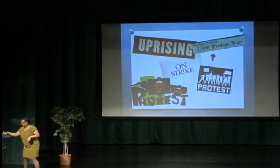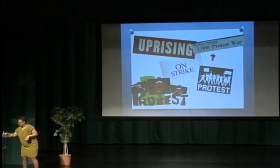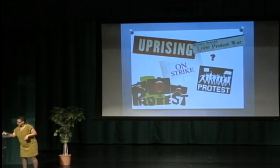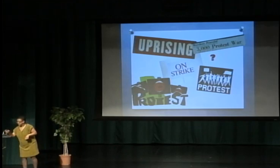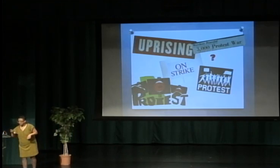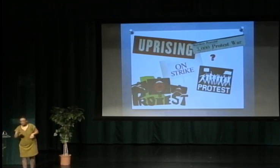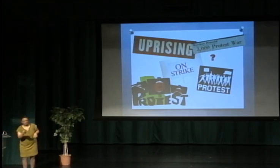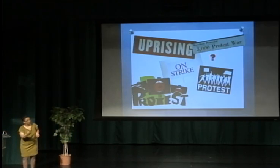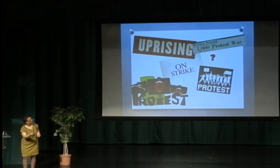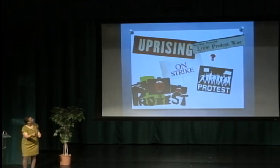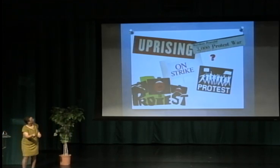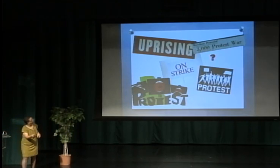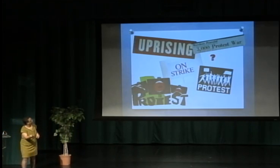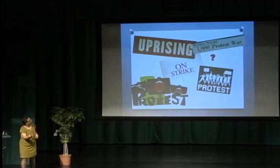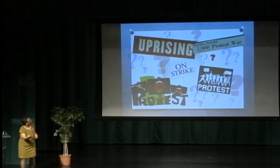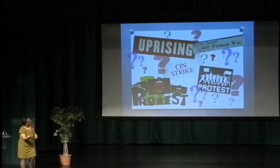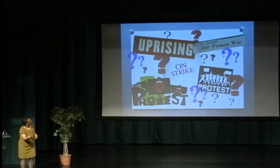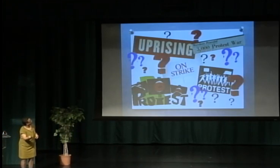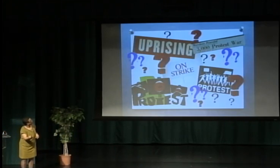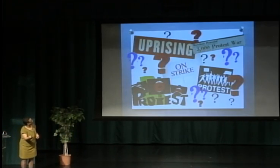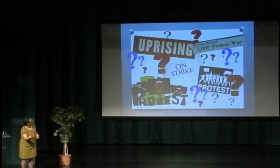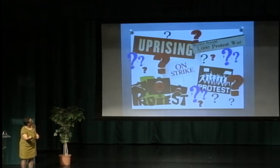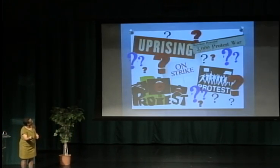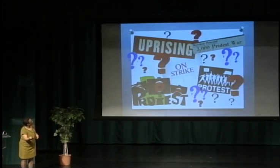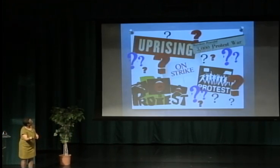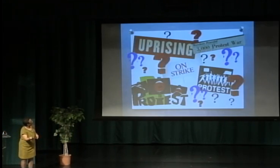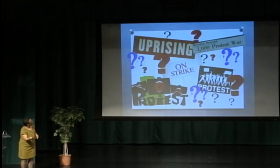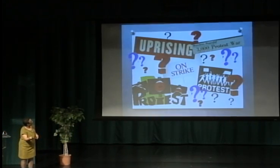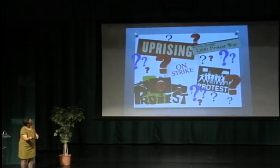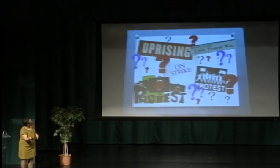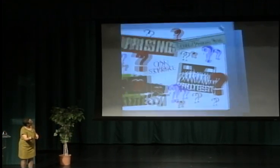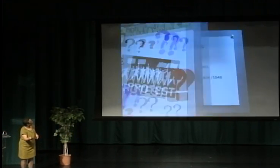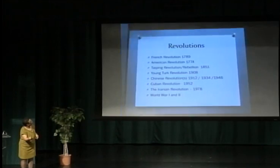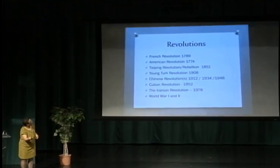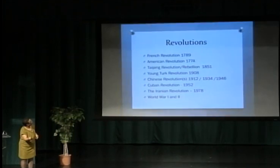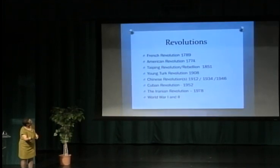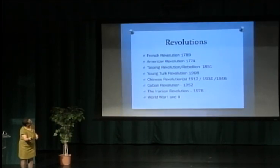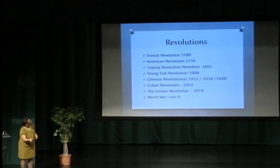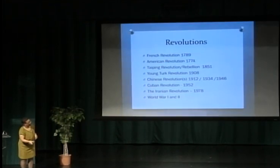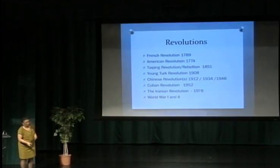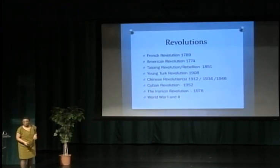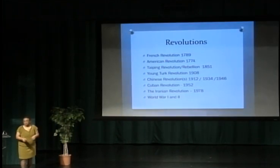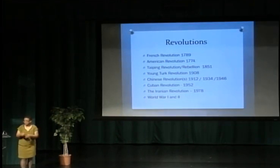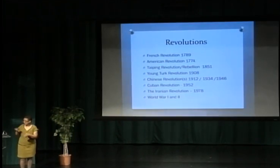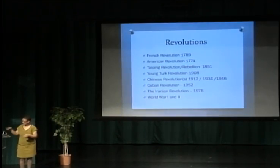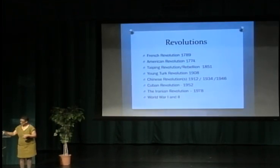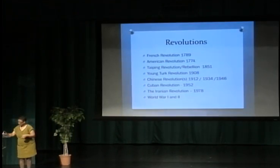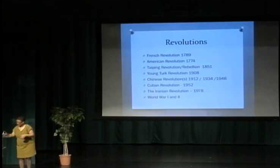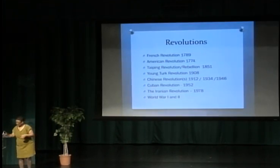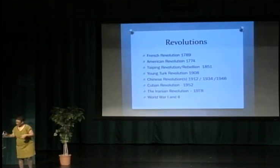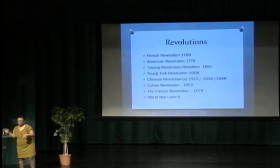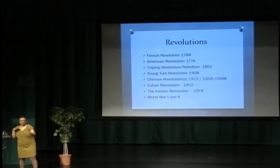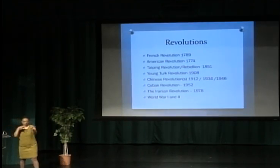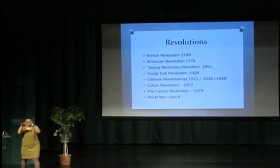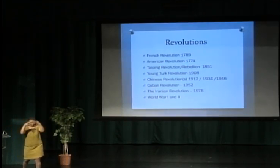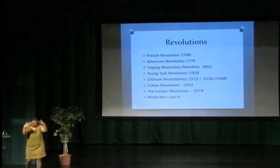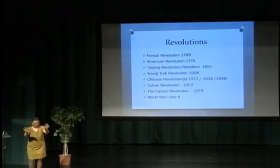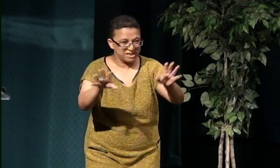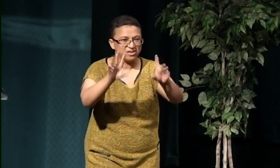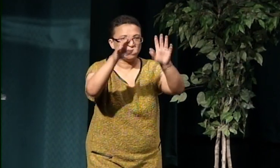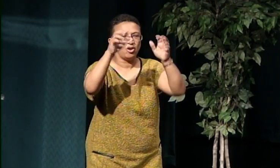We have to remember its importance and its significance.